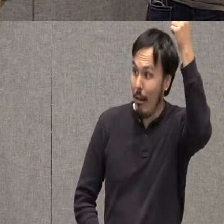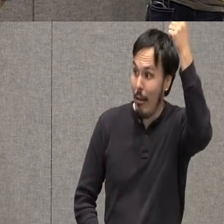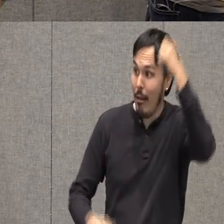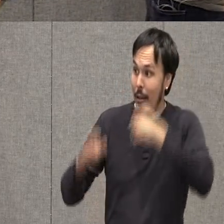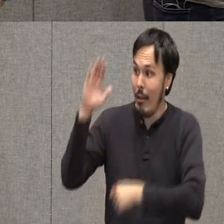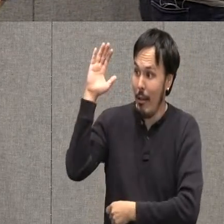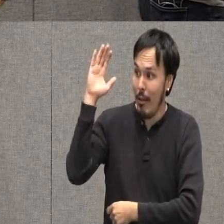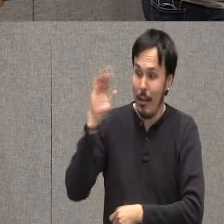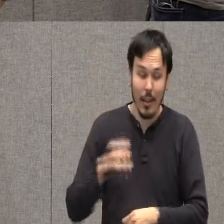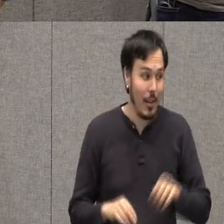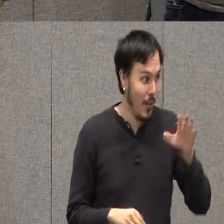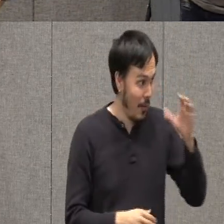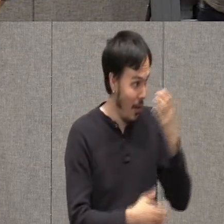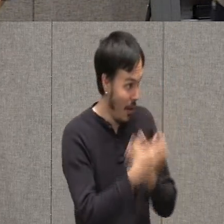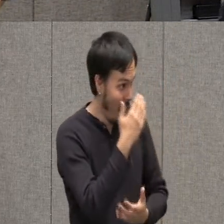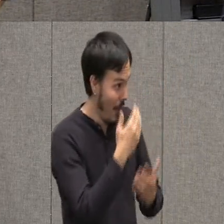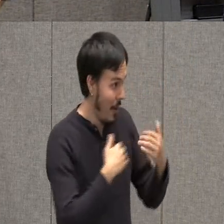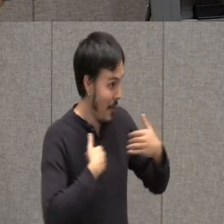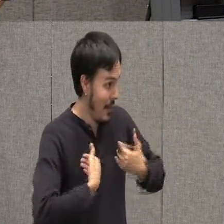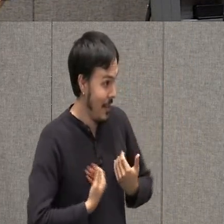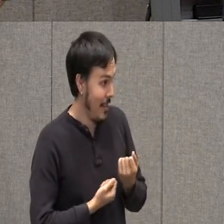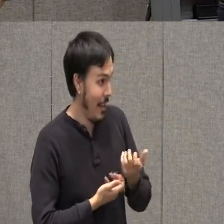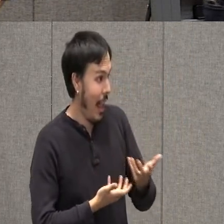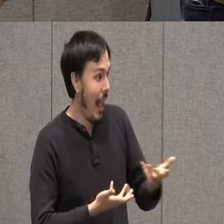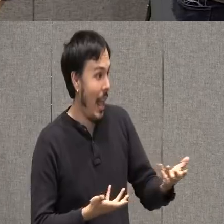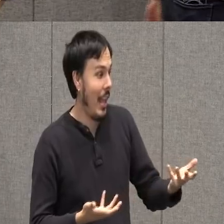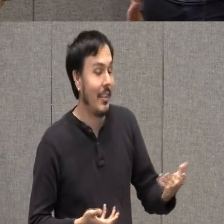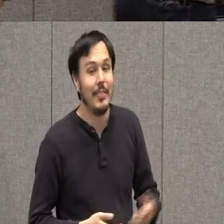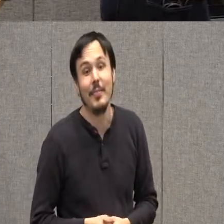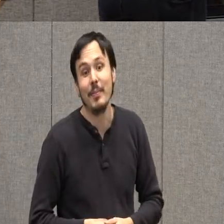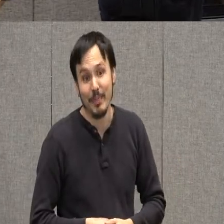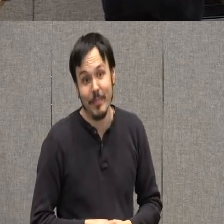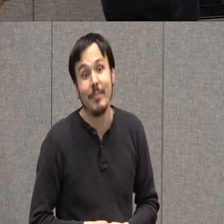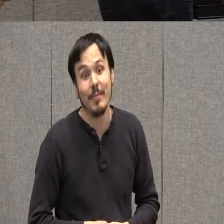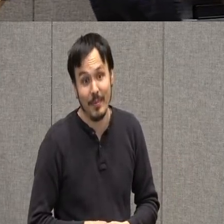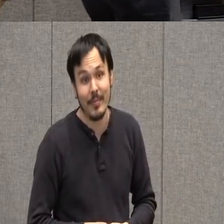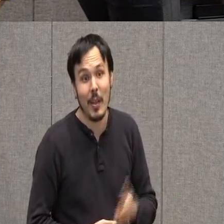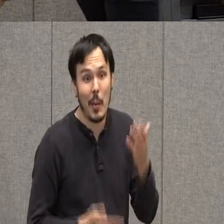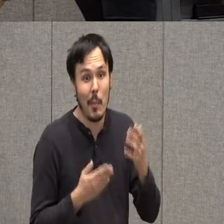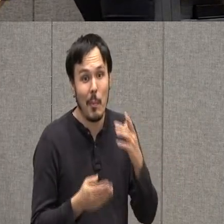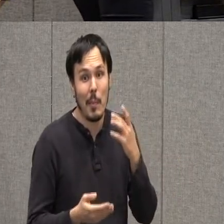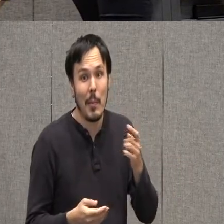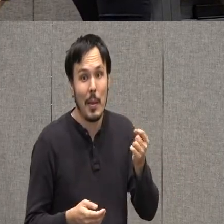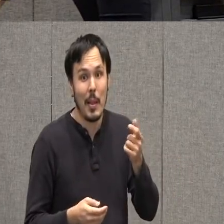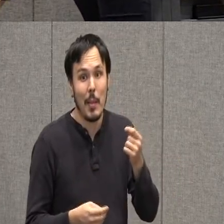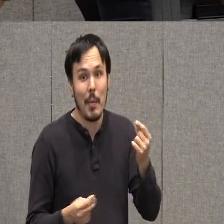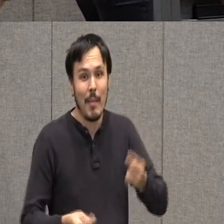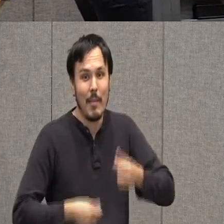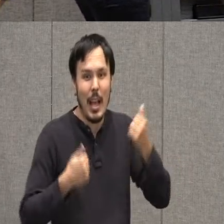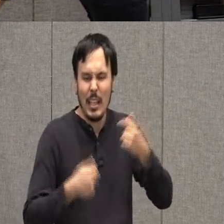Are they getting tired? This is what happens, artists. We'll just have to go a little bit faster. I'm strong. I'm like a superhero.